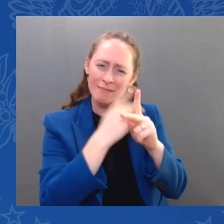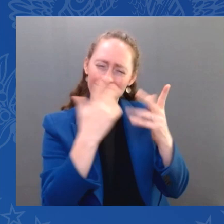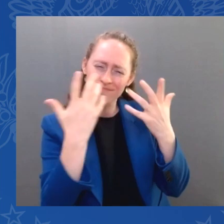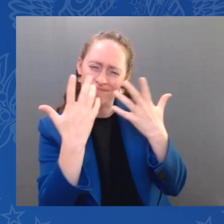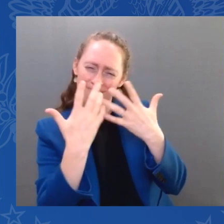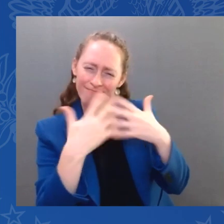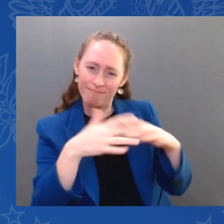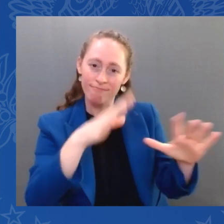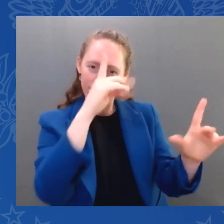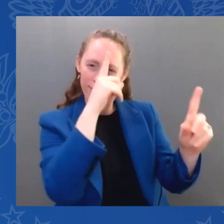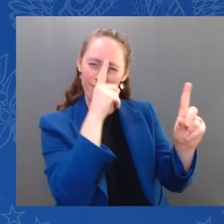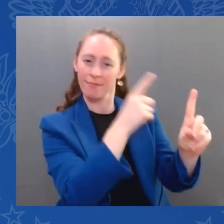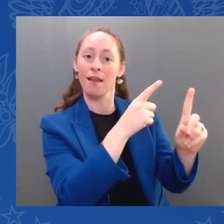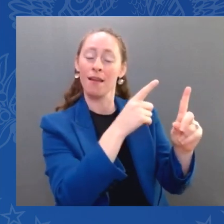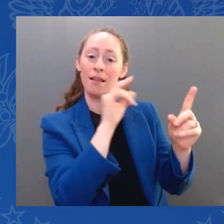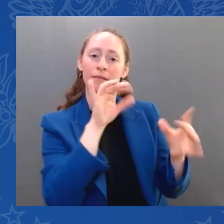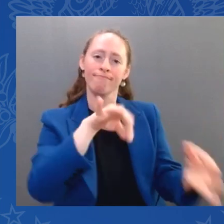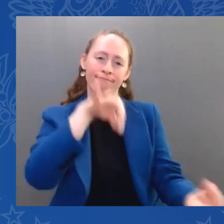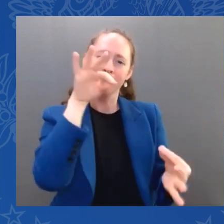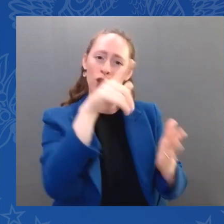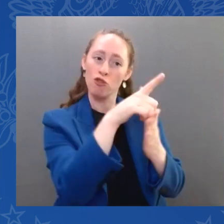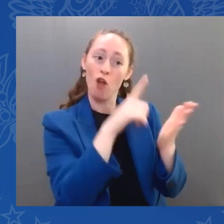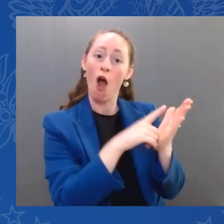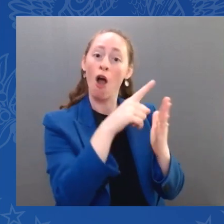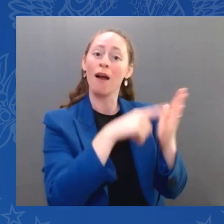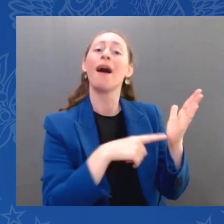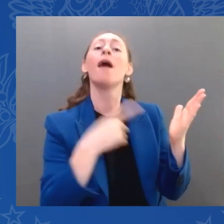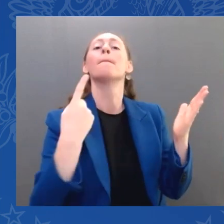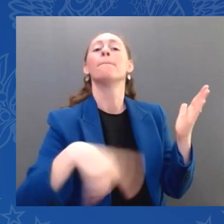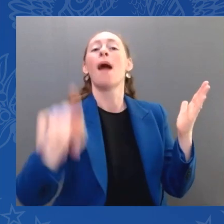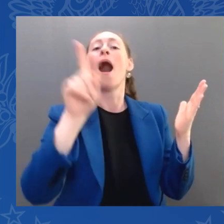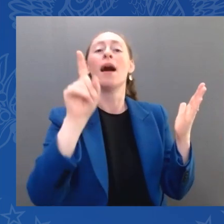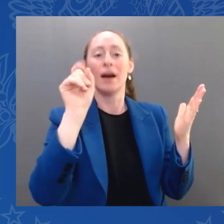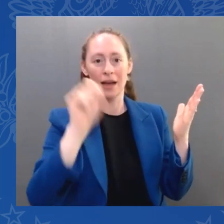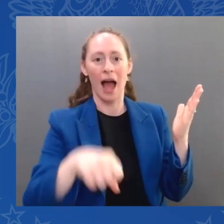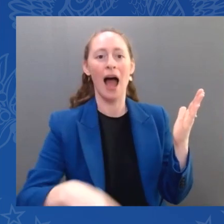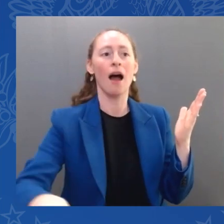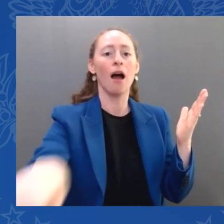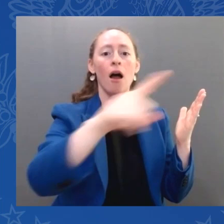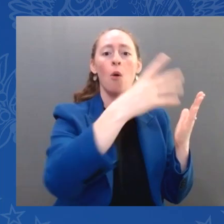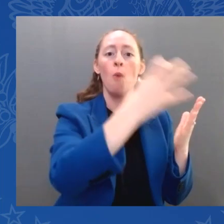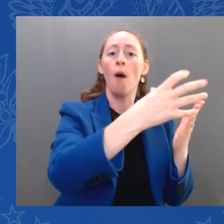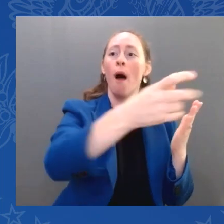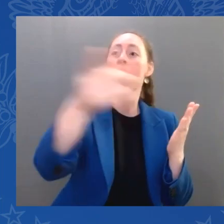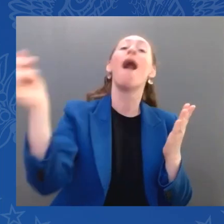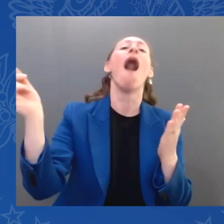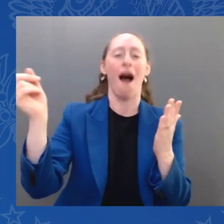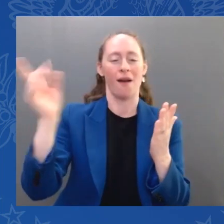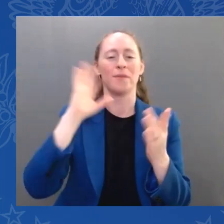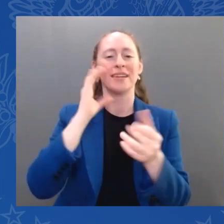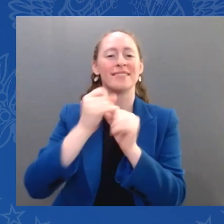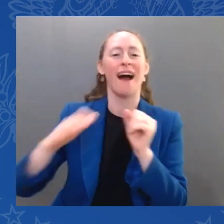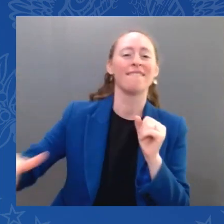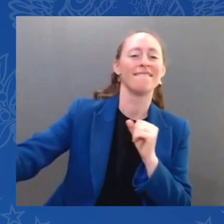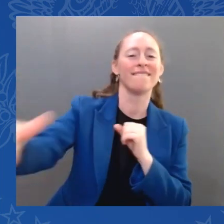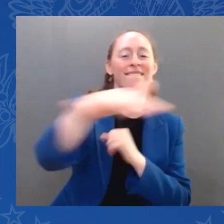And that deserves applause.